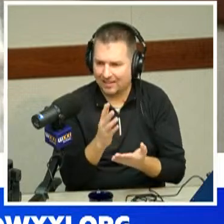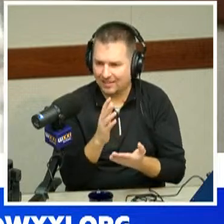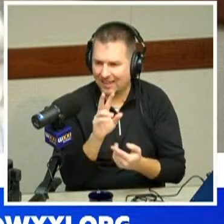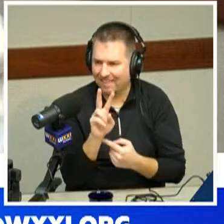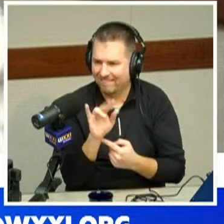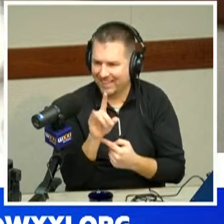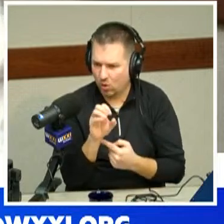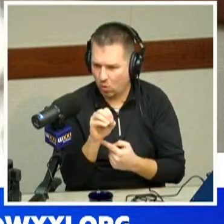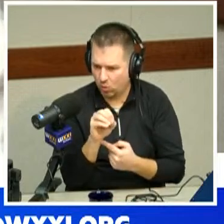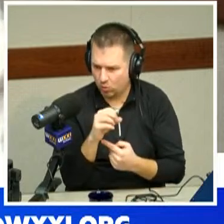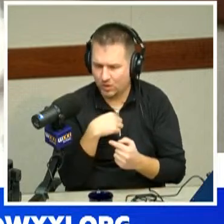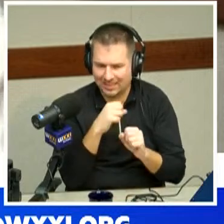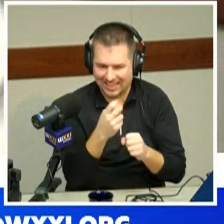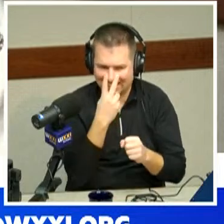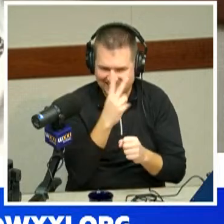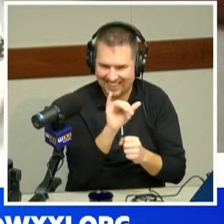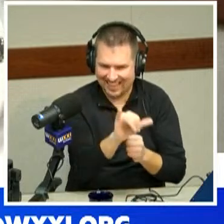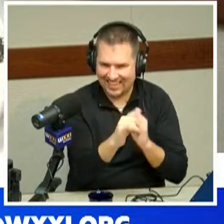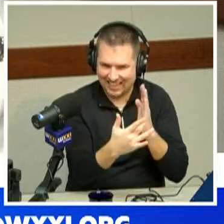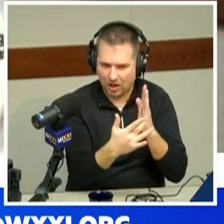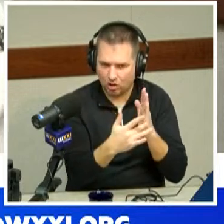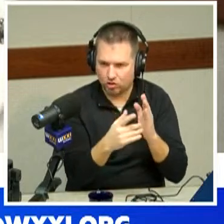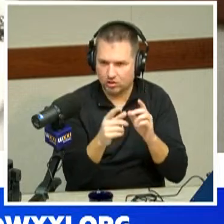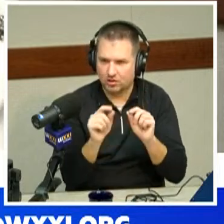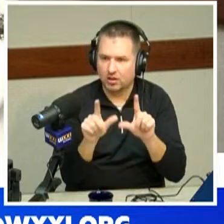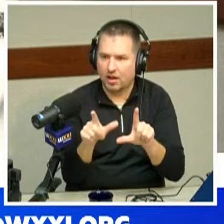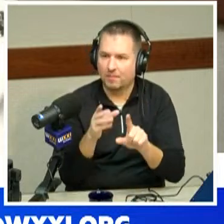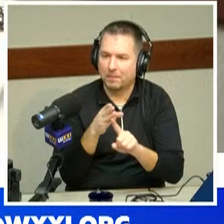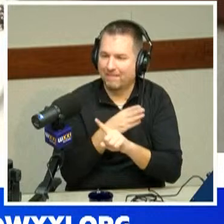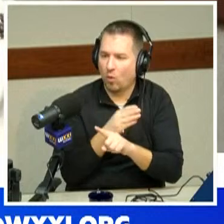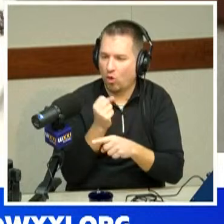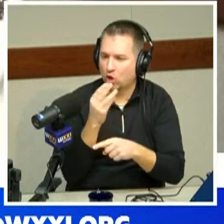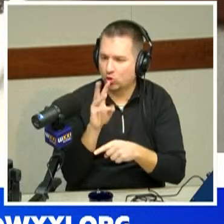we were able to see the technology a little bit before the show today um so I'm wondering if for